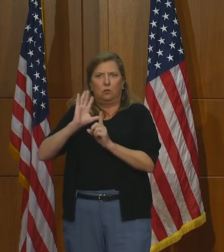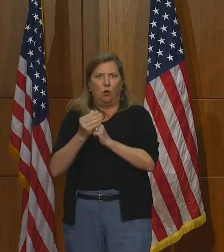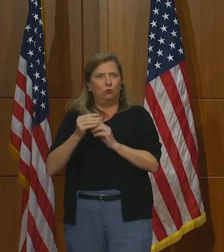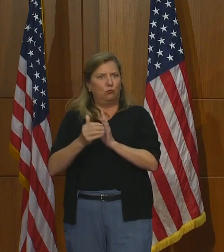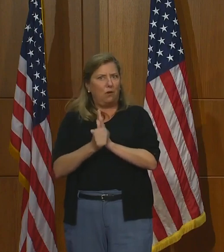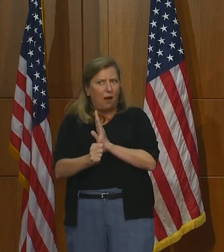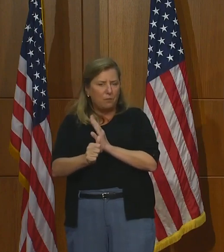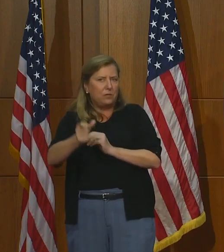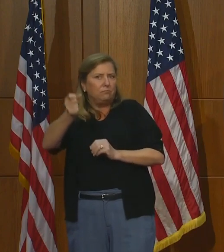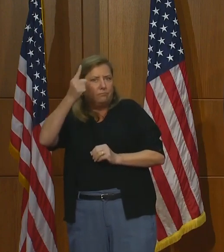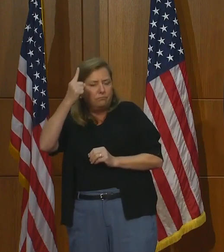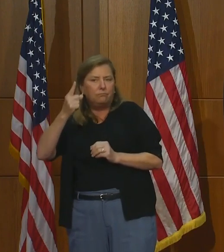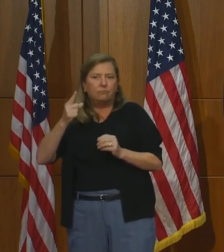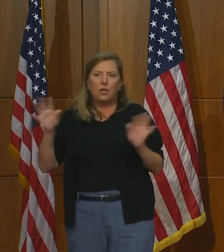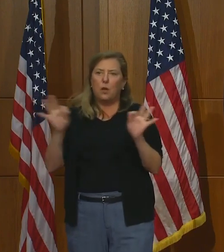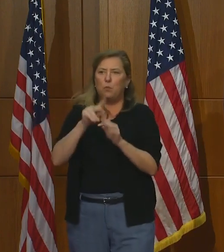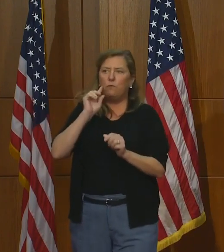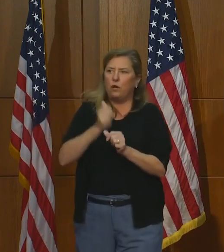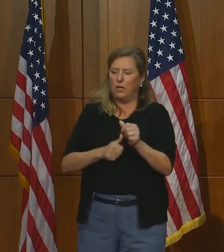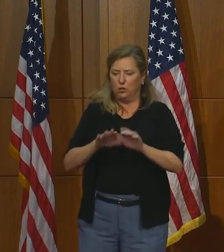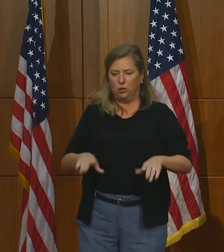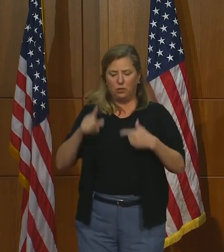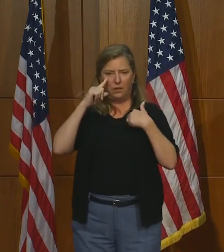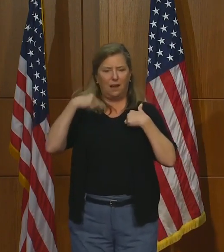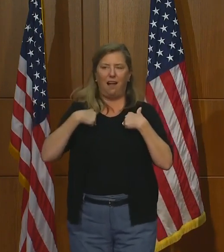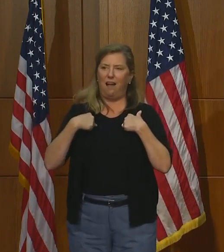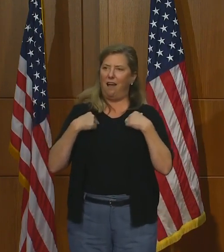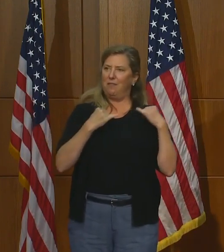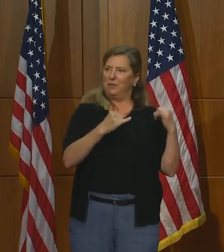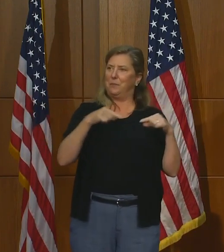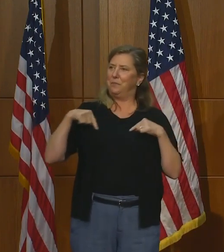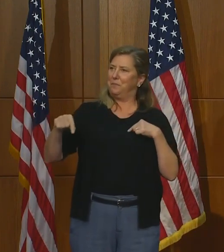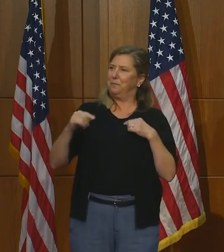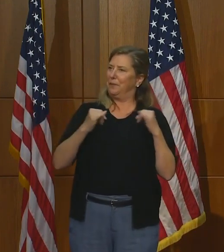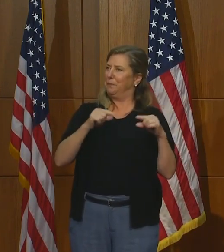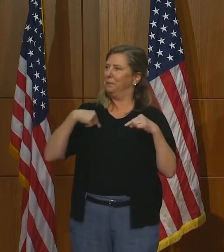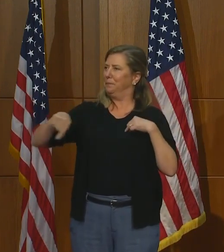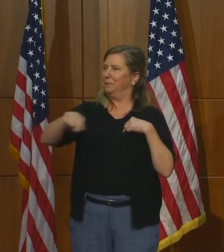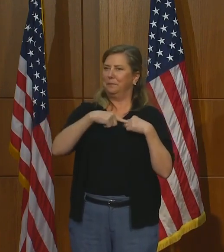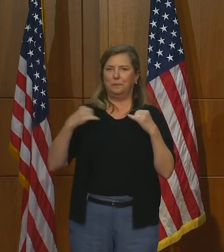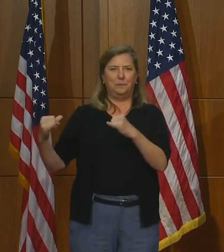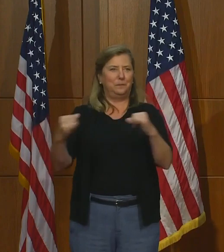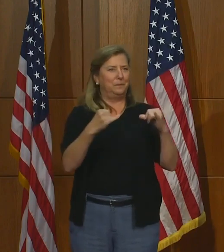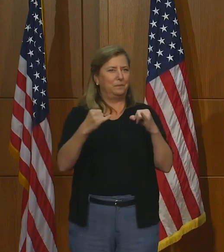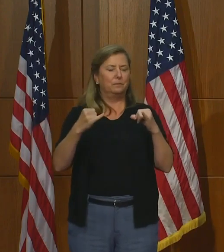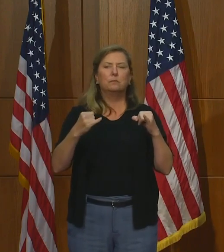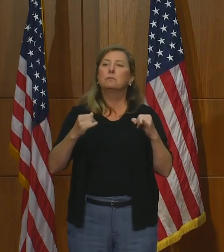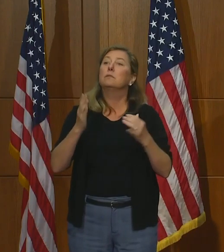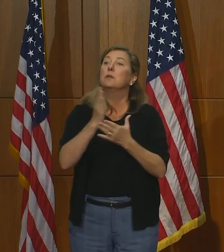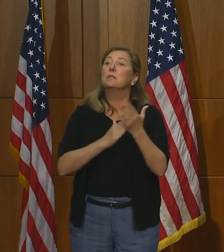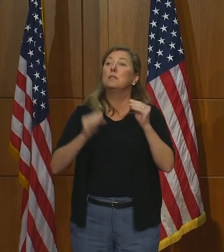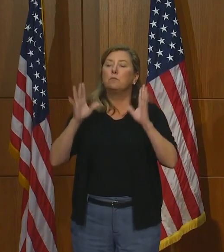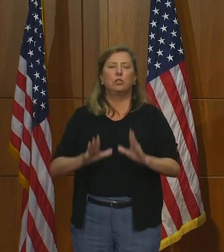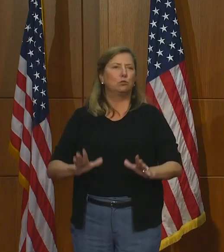THAT WE APPROACH THEM AND BUILDING CULTURAL COMPETENCE FOR EDUCATORS TO MAKE SURE THAT. EVERY SHIPPED SEES